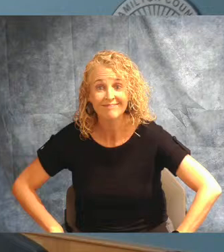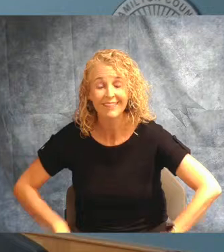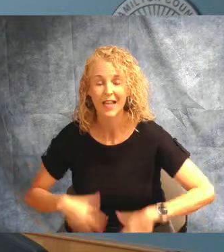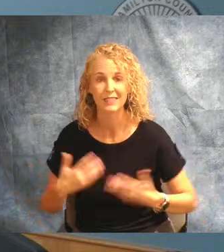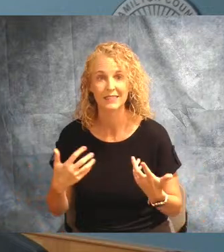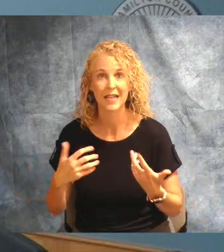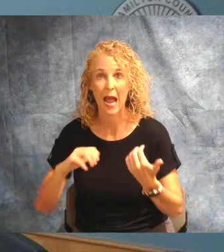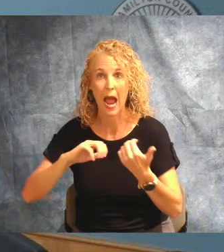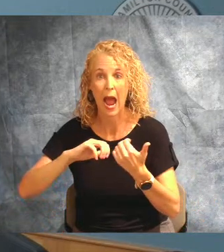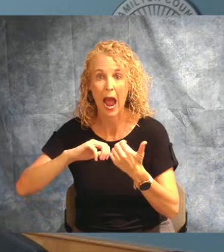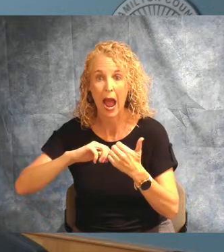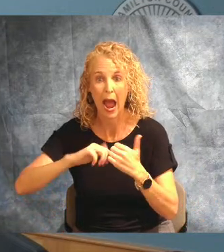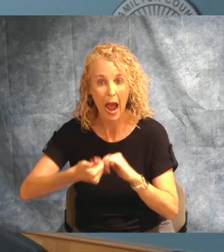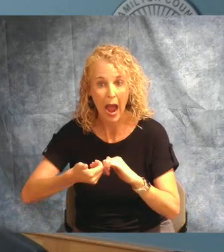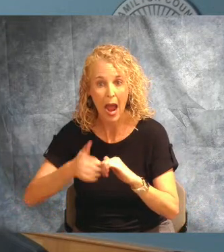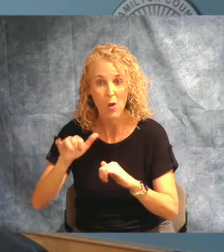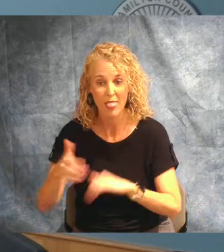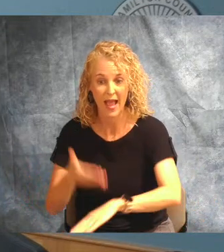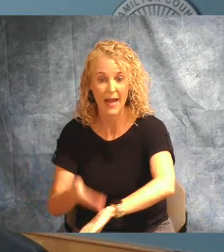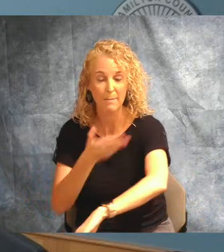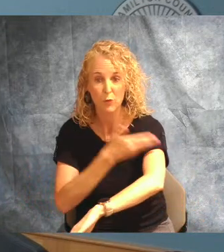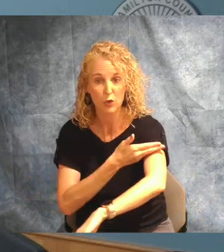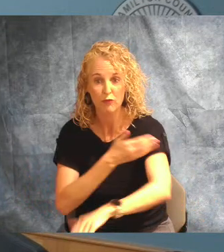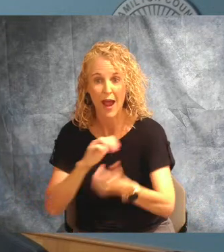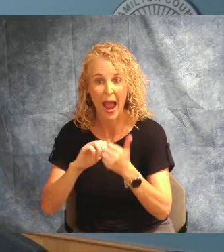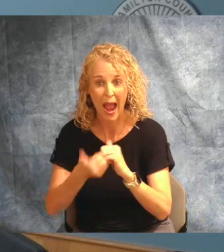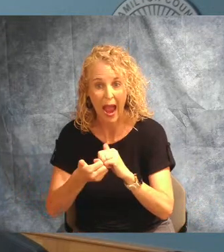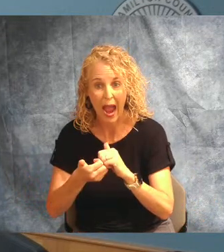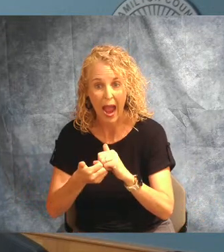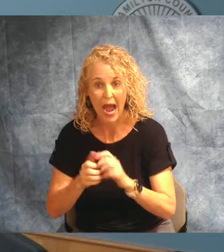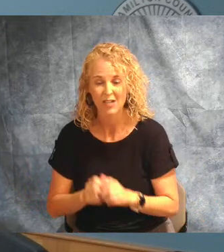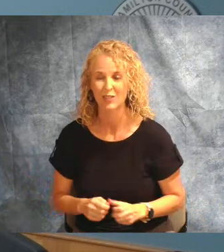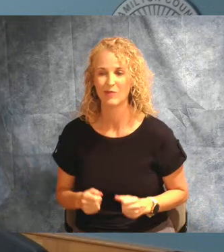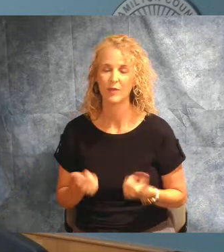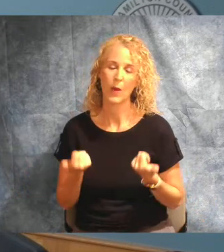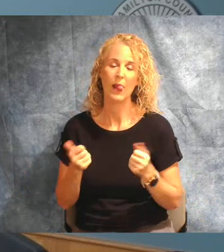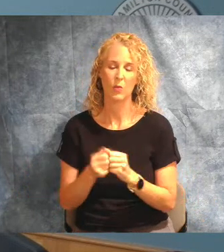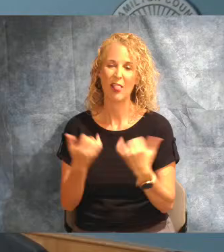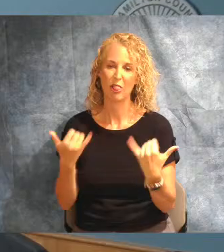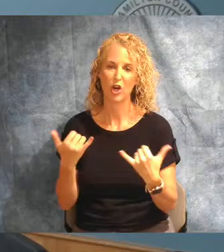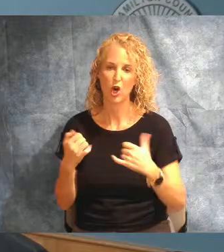traffic is going to be any different with that with the existing structure. Yes, but it's okay.